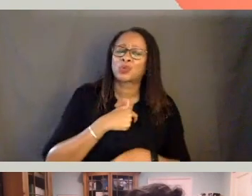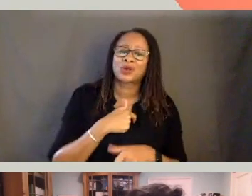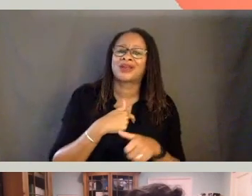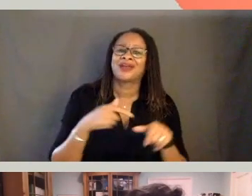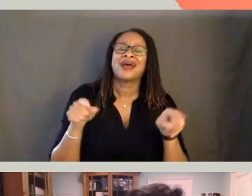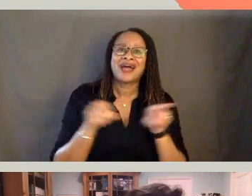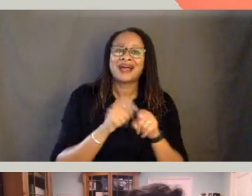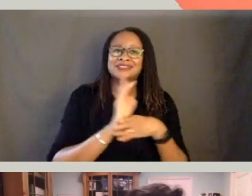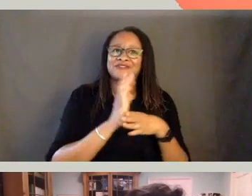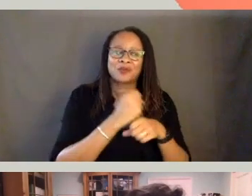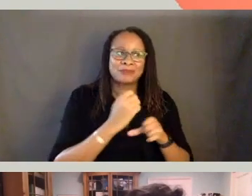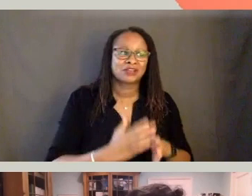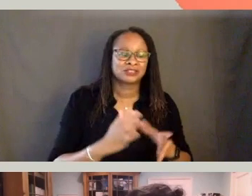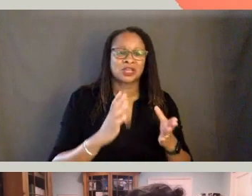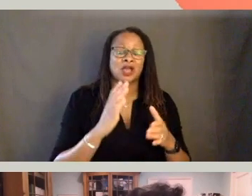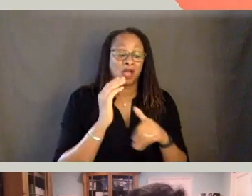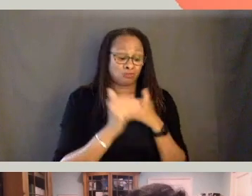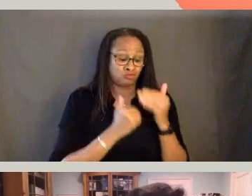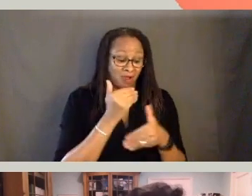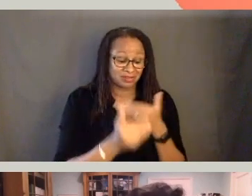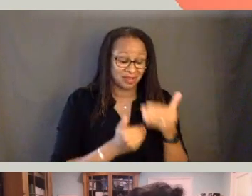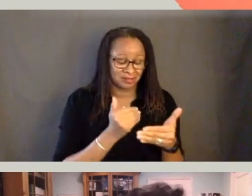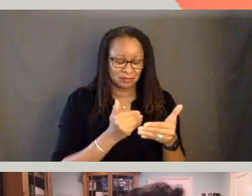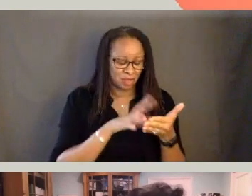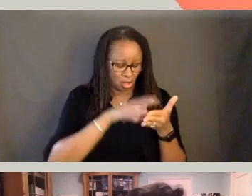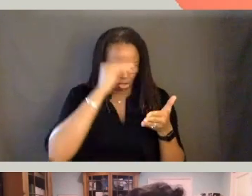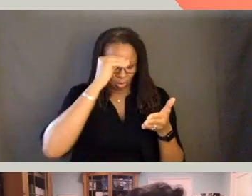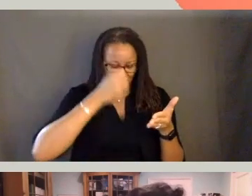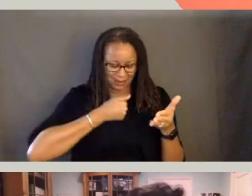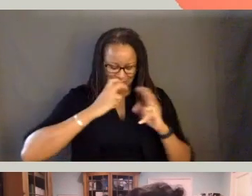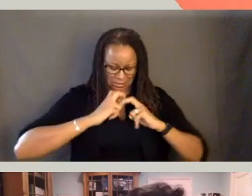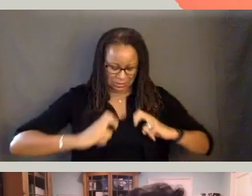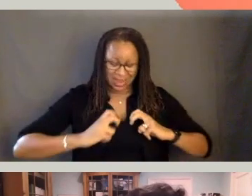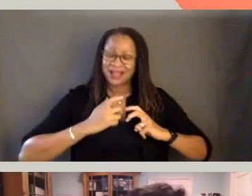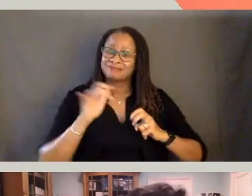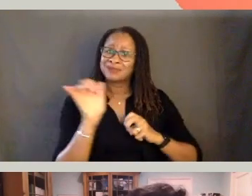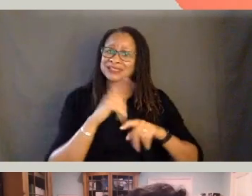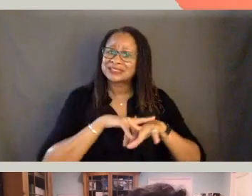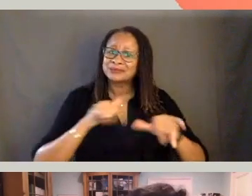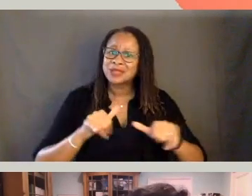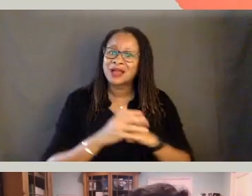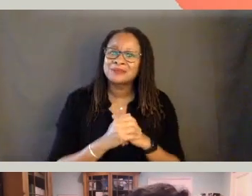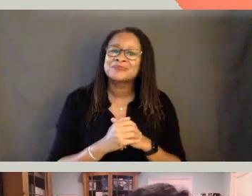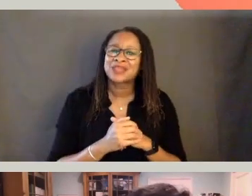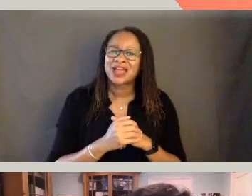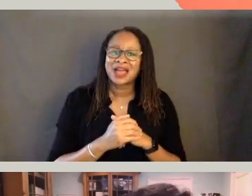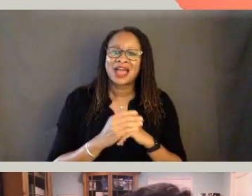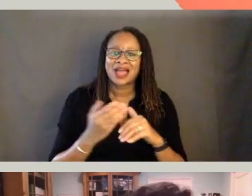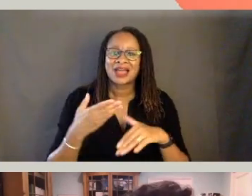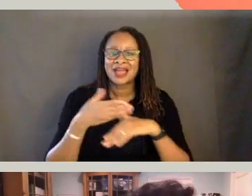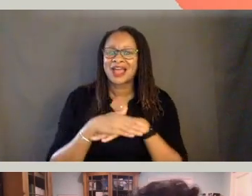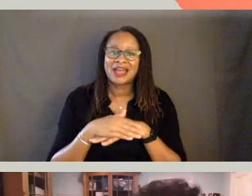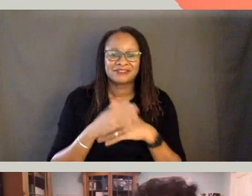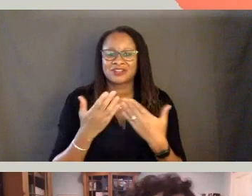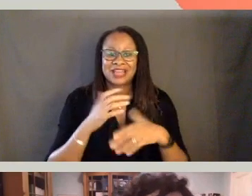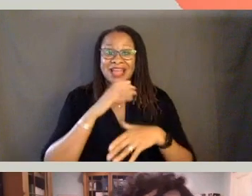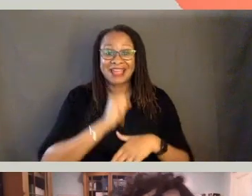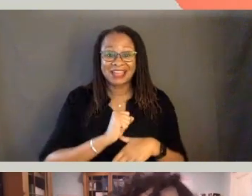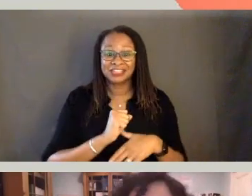it's a process of learning ourselves in a way too. And at the age I was at and where I was in my career,